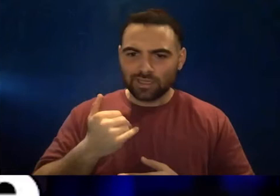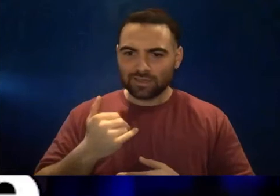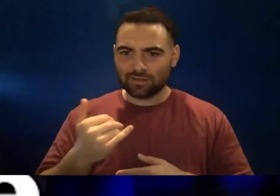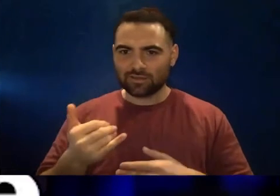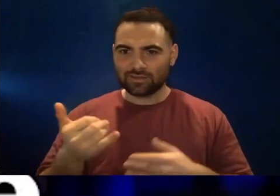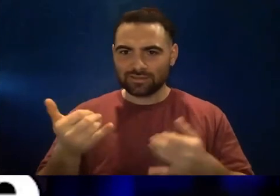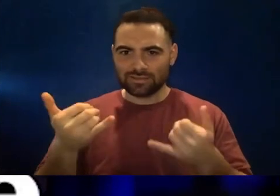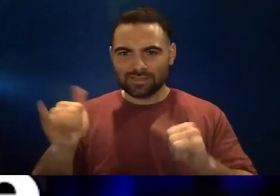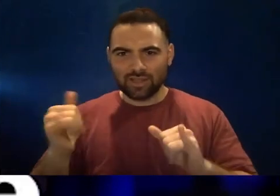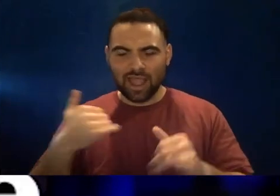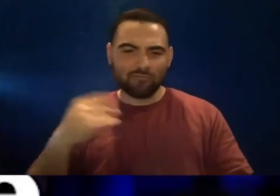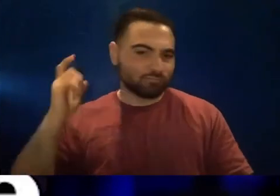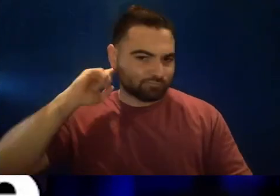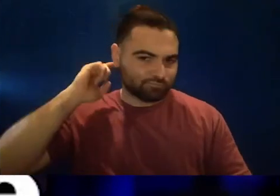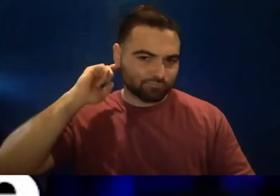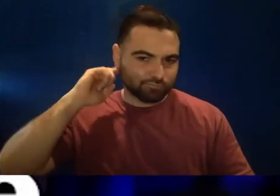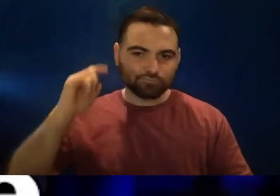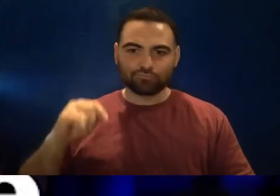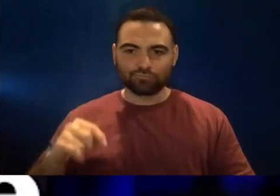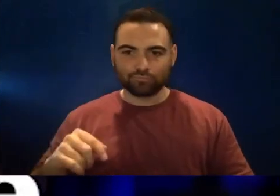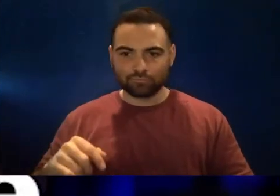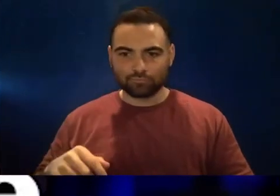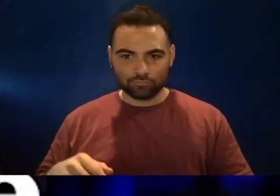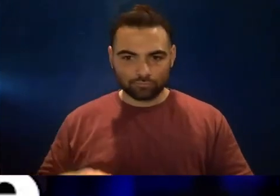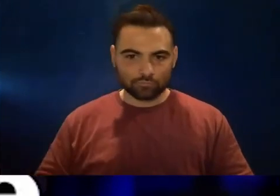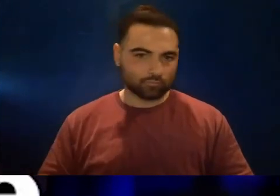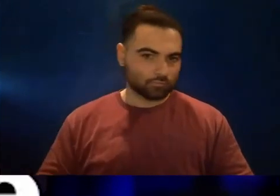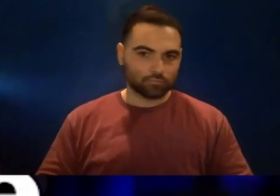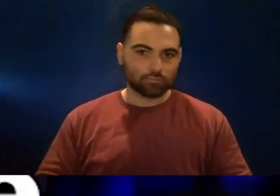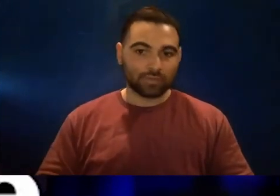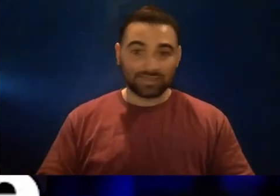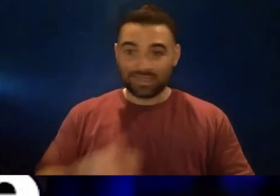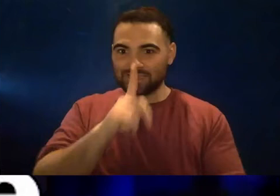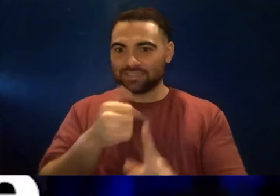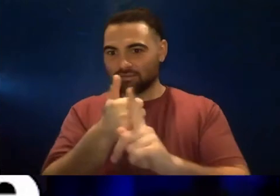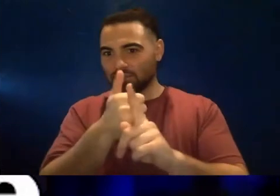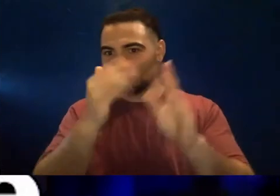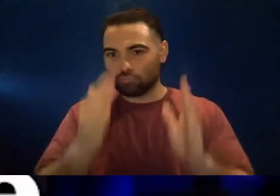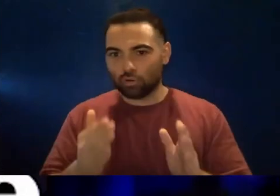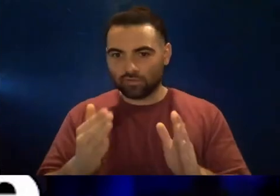there's always that background noise that is- is this person going to be somebody that accepts me